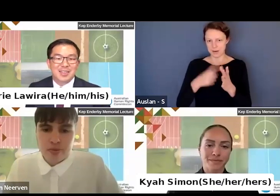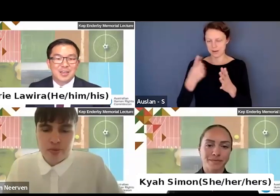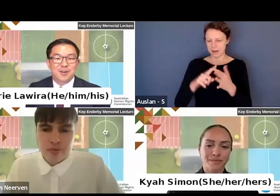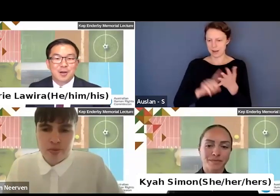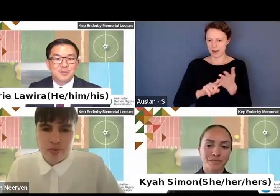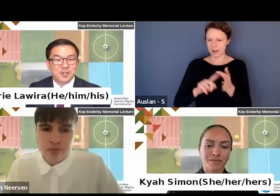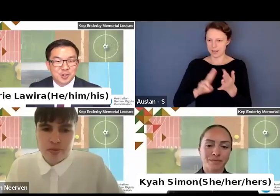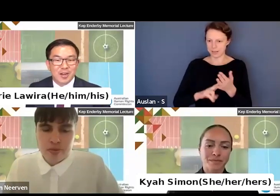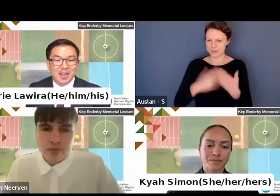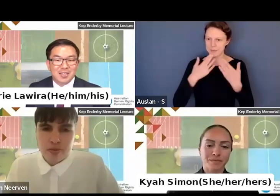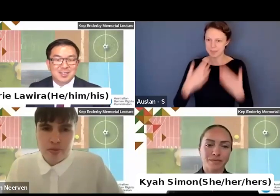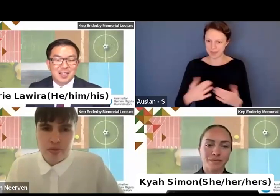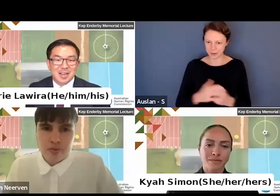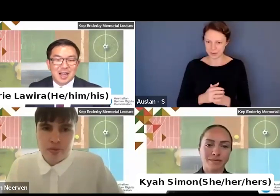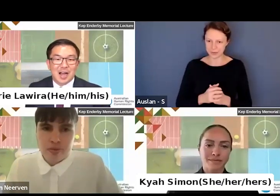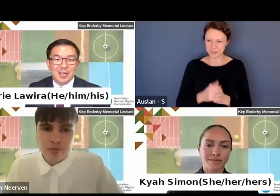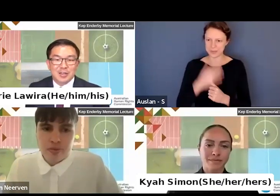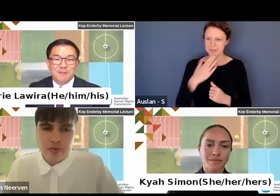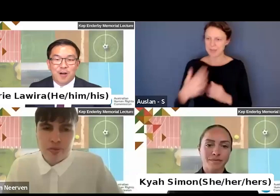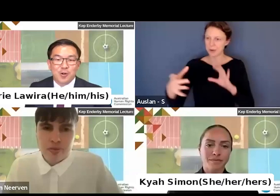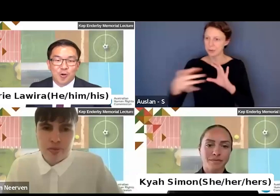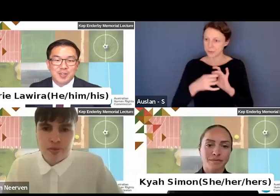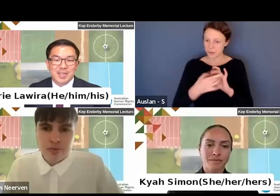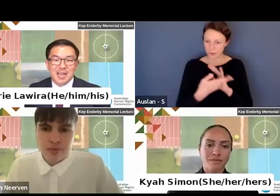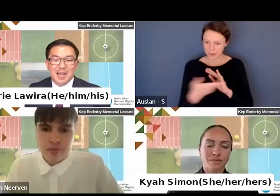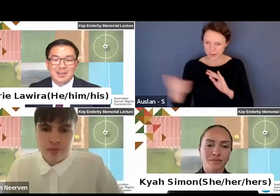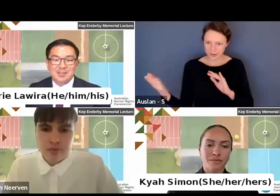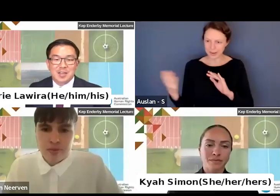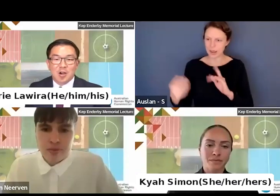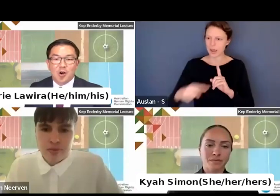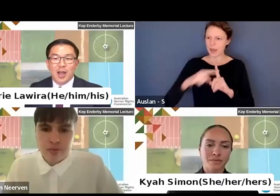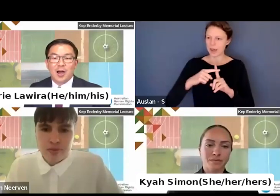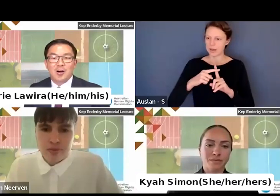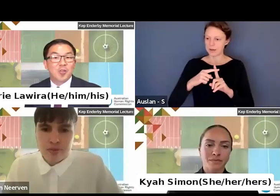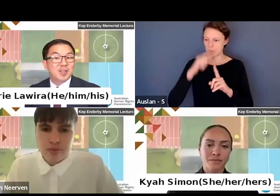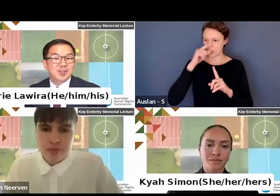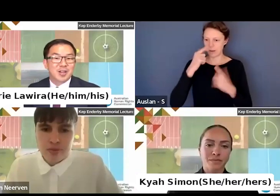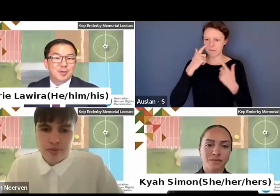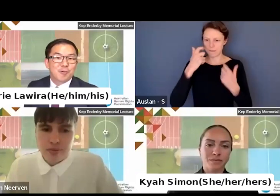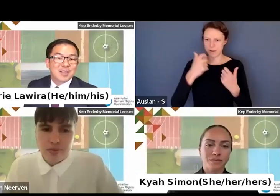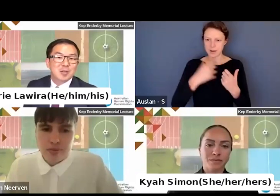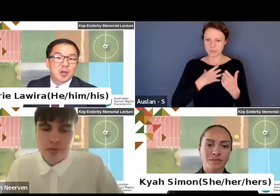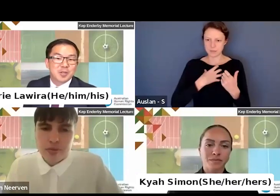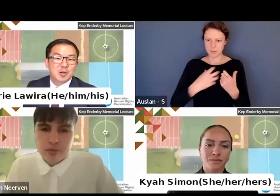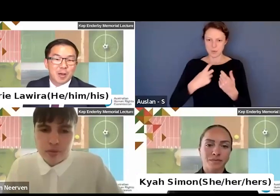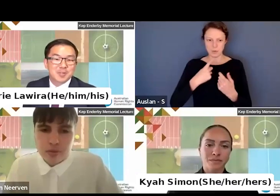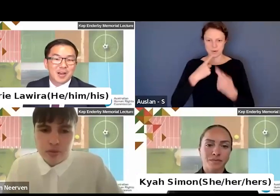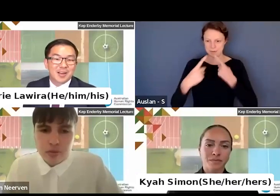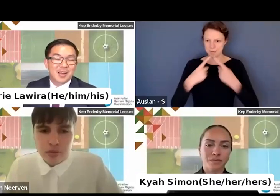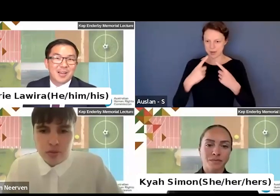Thank you very much for joining us. You can find the details on our on the Australian Human Rights Commission website.